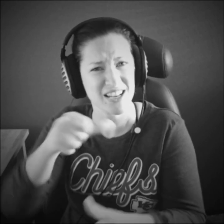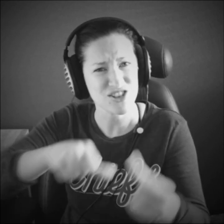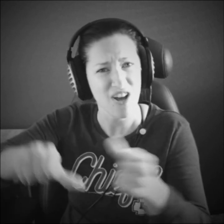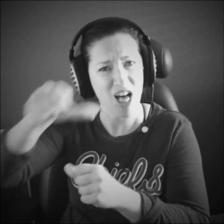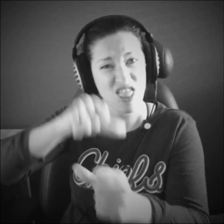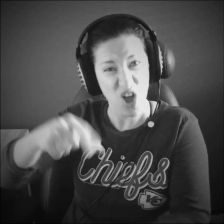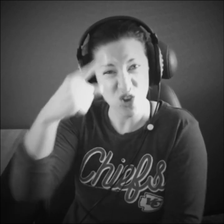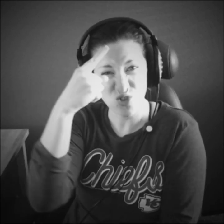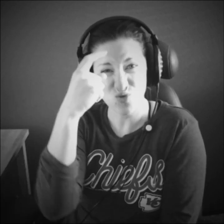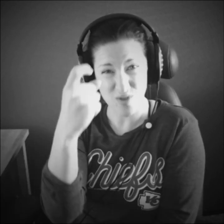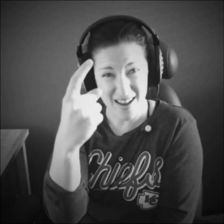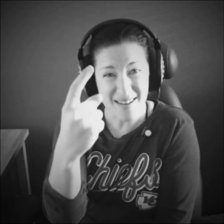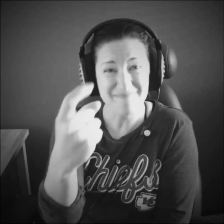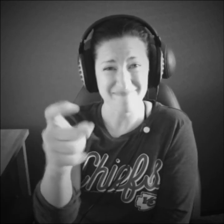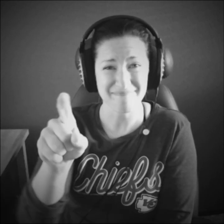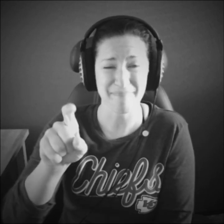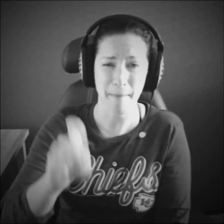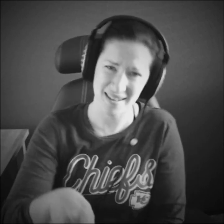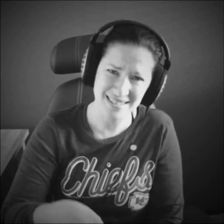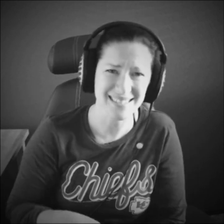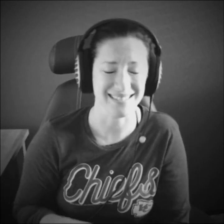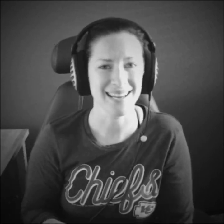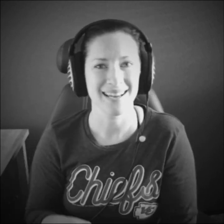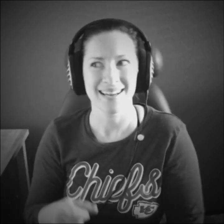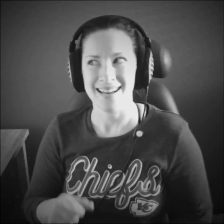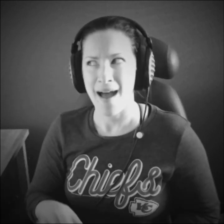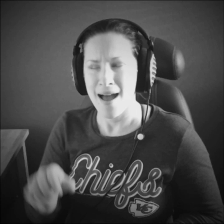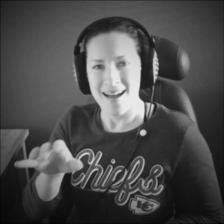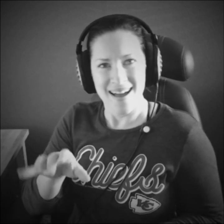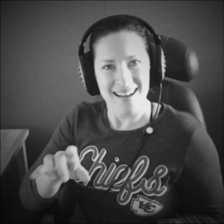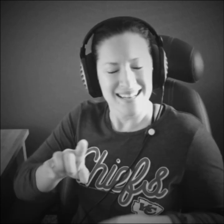it's no picnic finding out that your trusted words